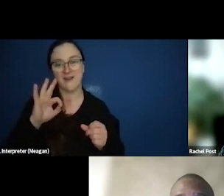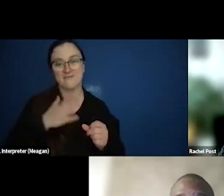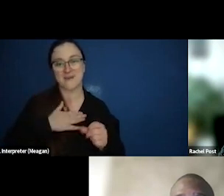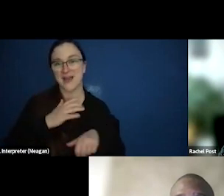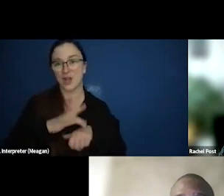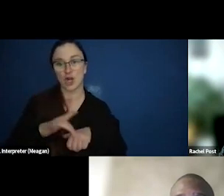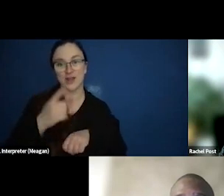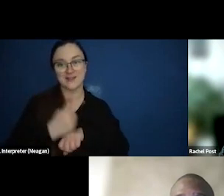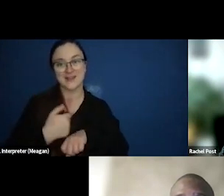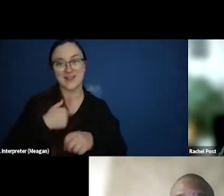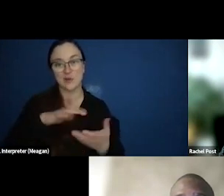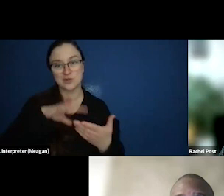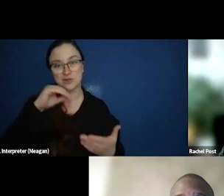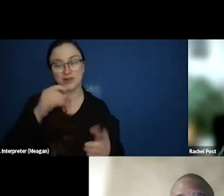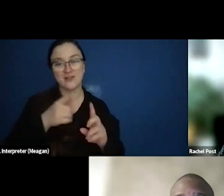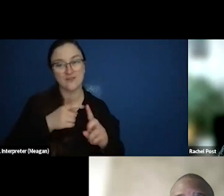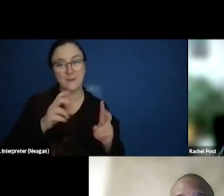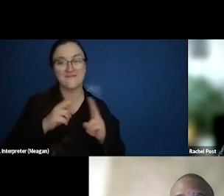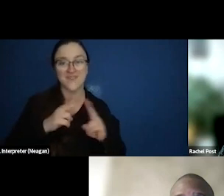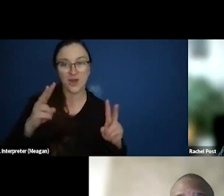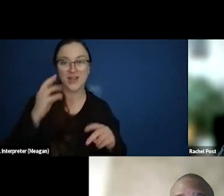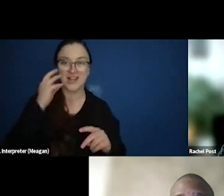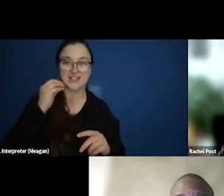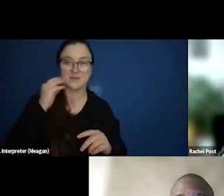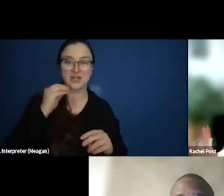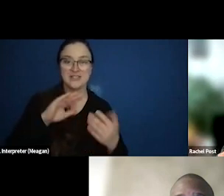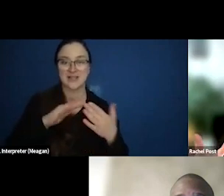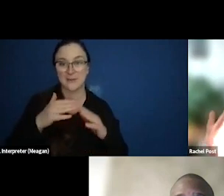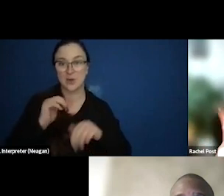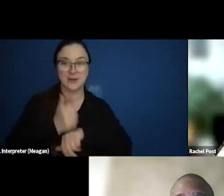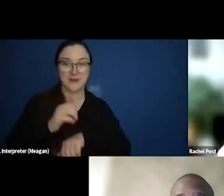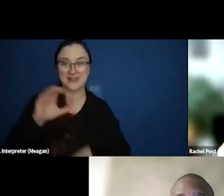from really seasoned community-based case managers,